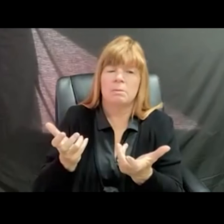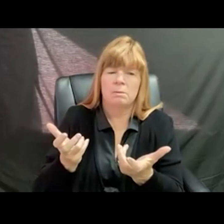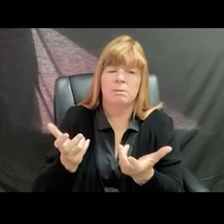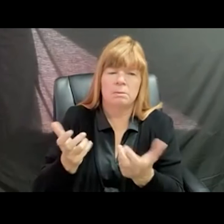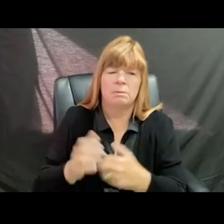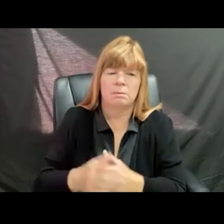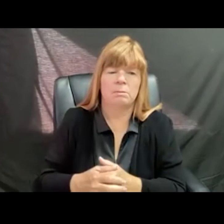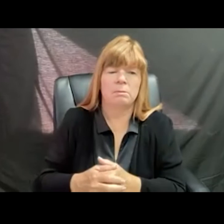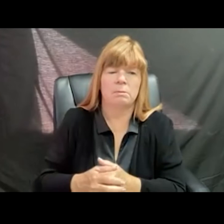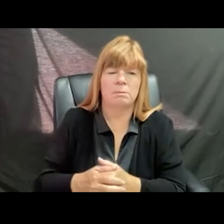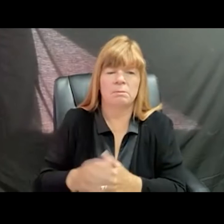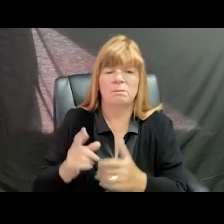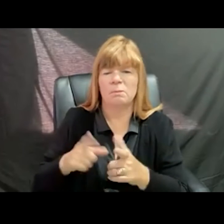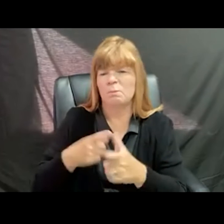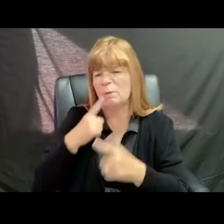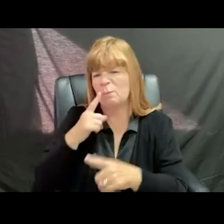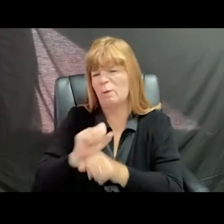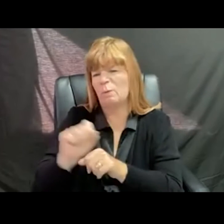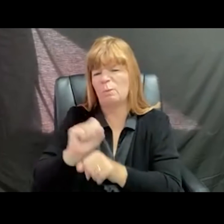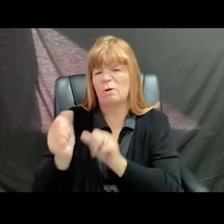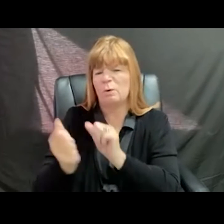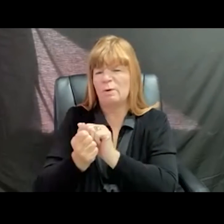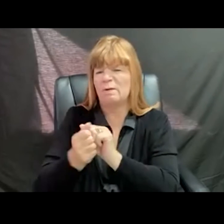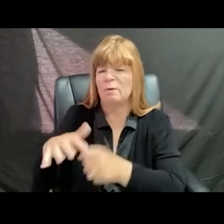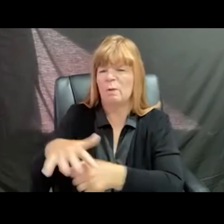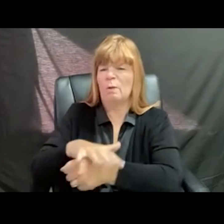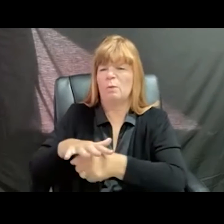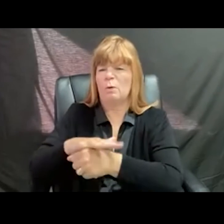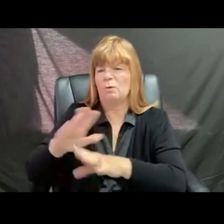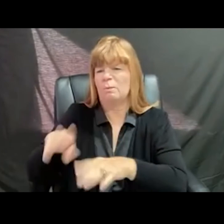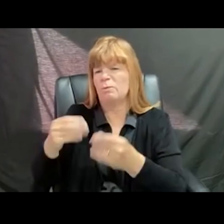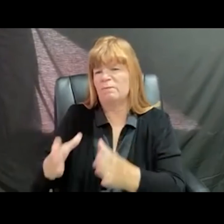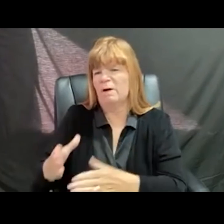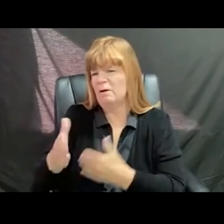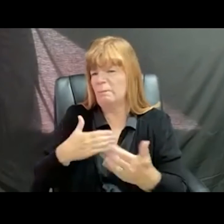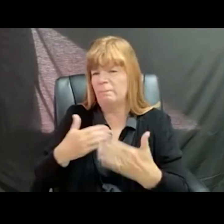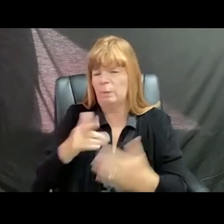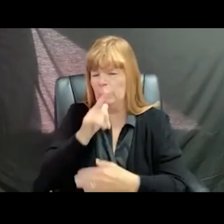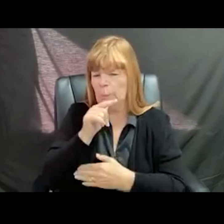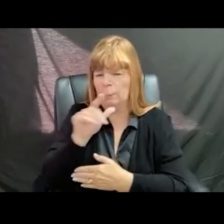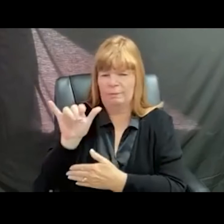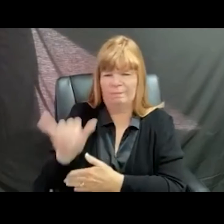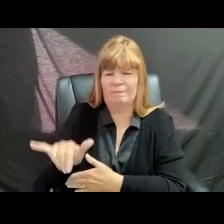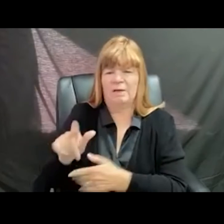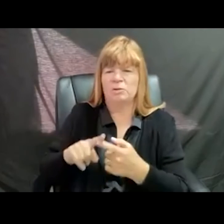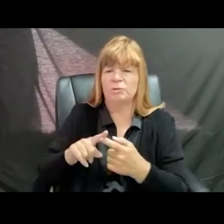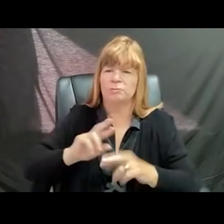then we would work with the local provider whoever that would be to arrange for how services could be